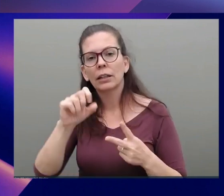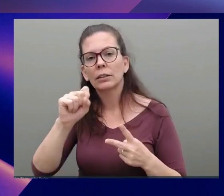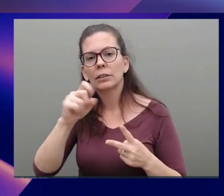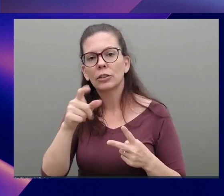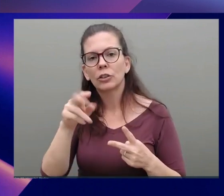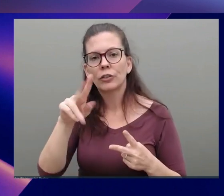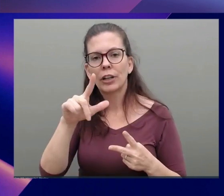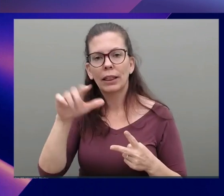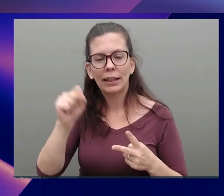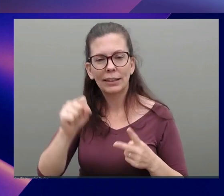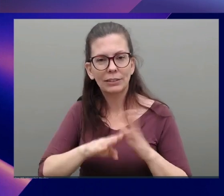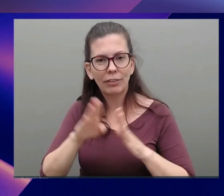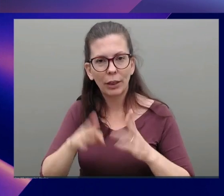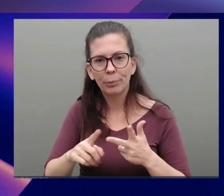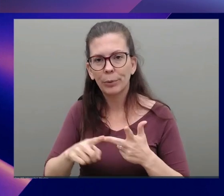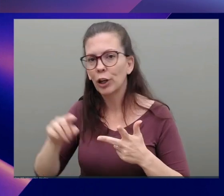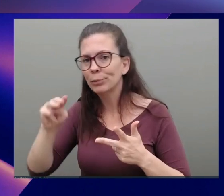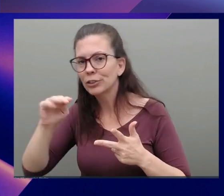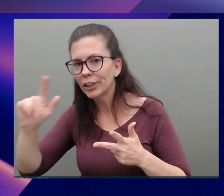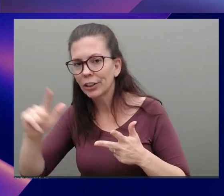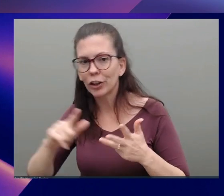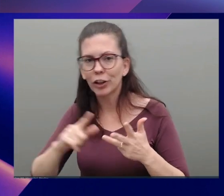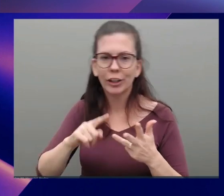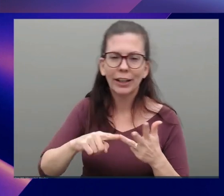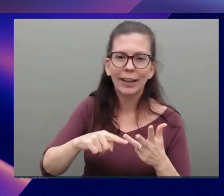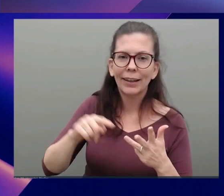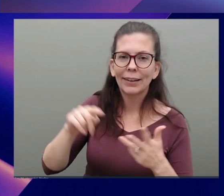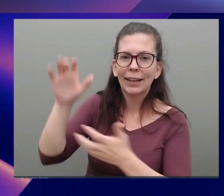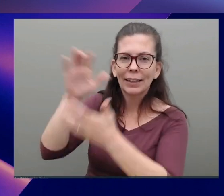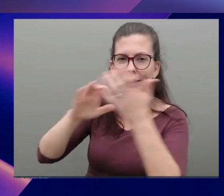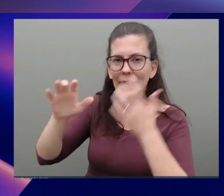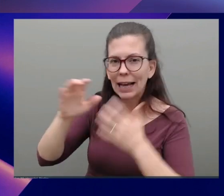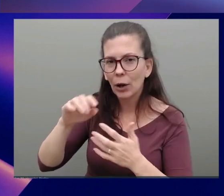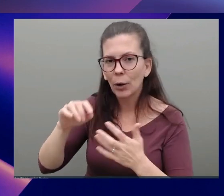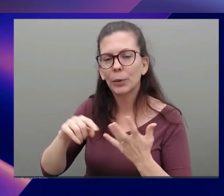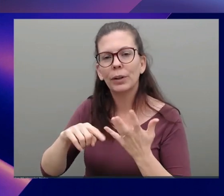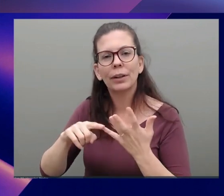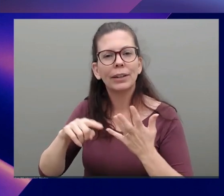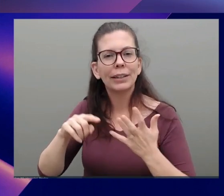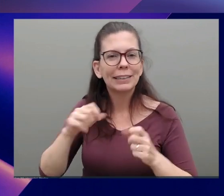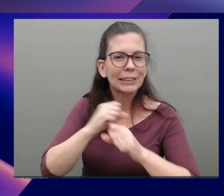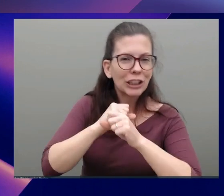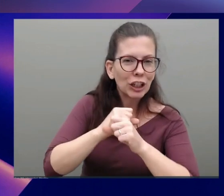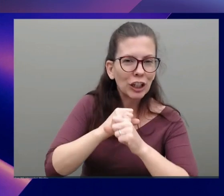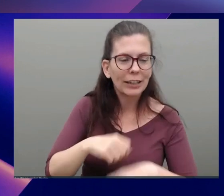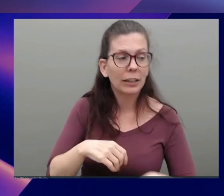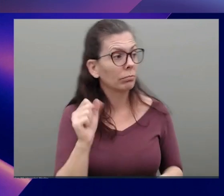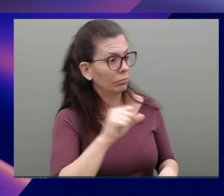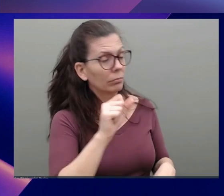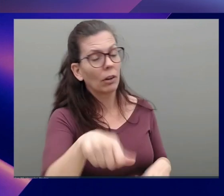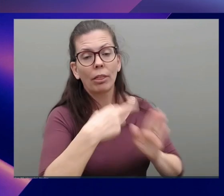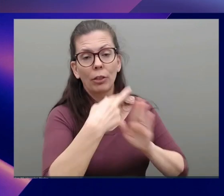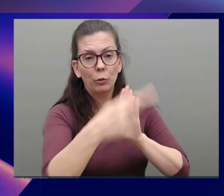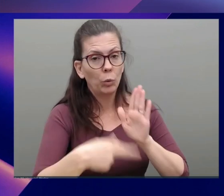serverless, cloud isle, security, yeah. Yeah, there are all the roles. We invite the players to experiment